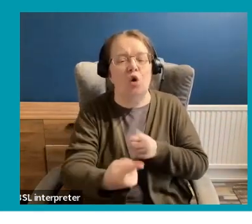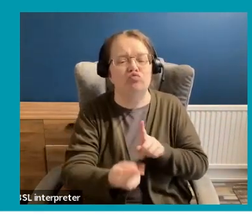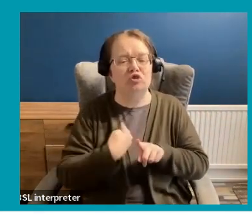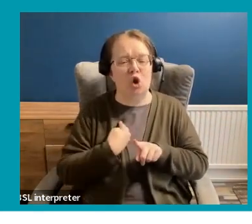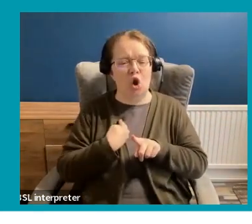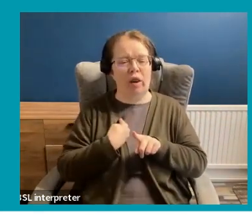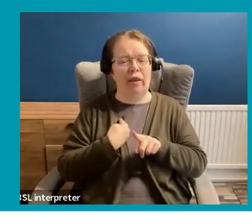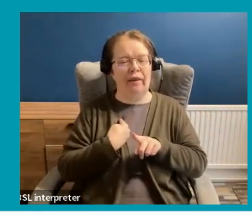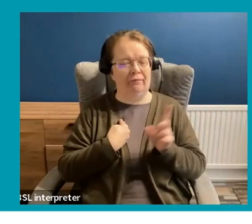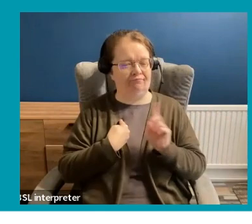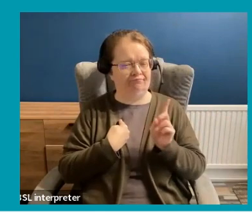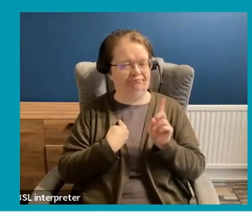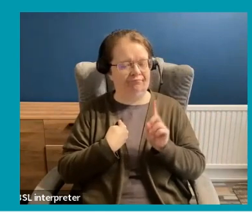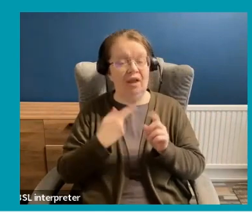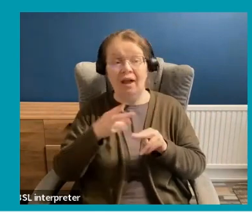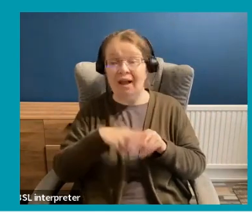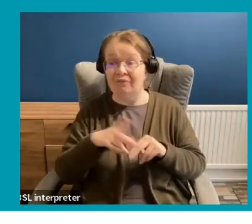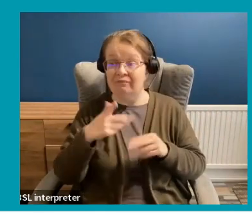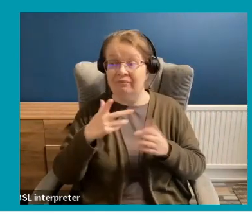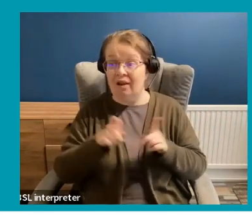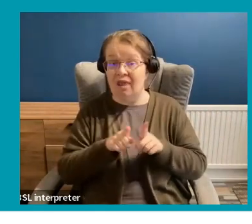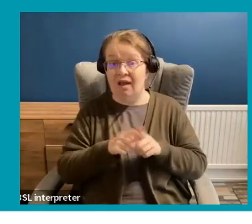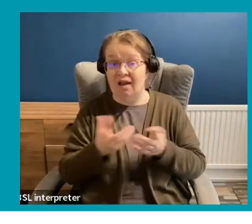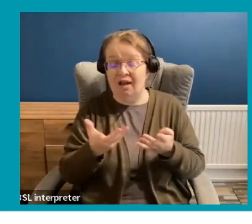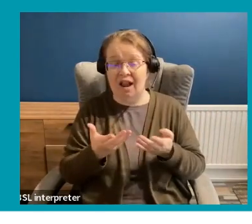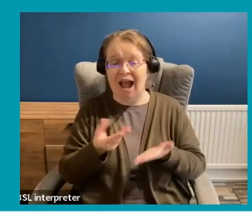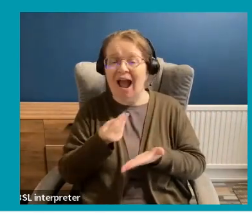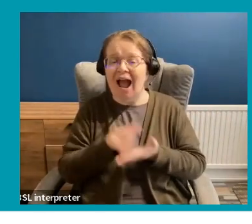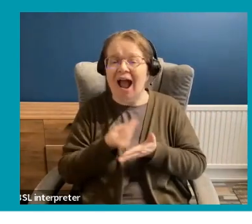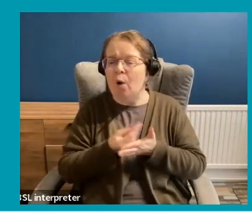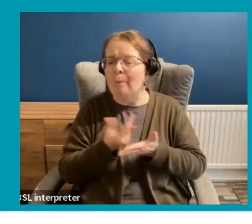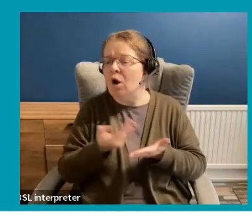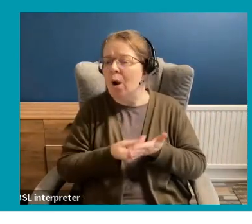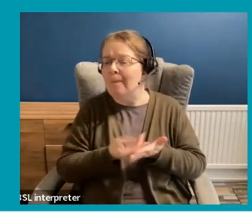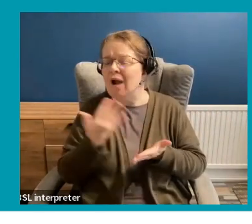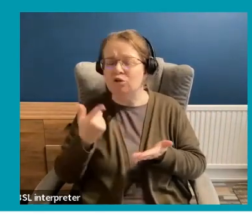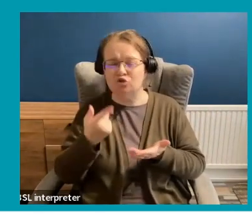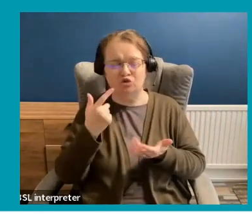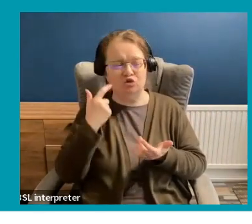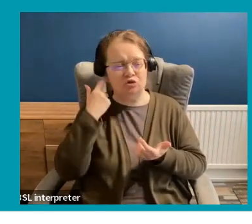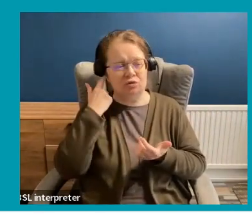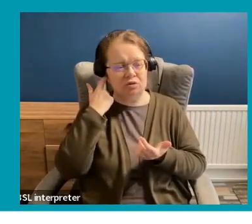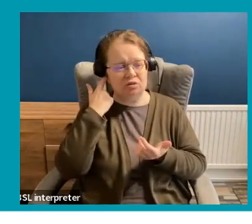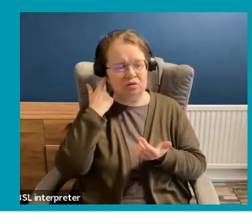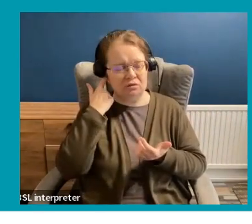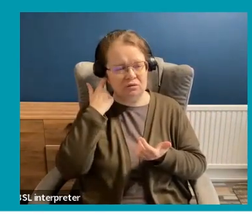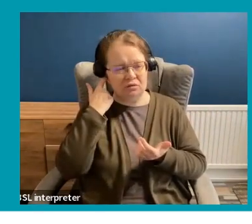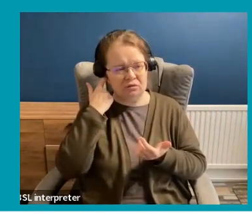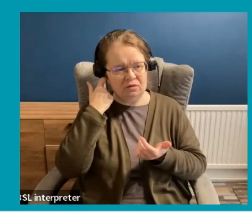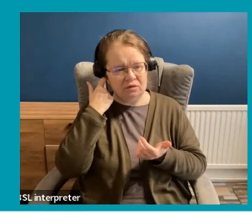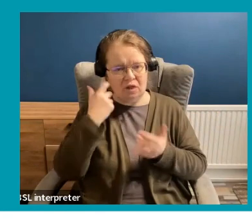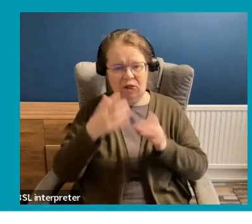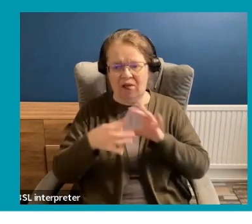Because even if we look at something like how much is it costing your business bite having disengaged staff